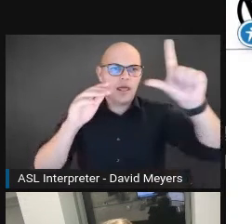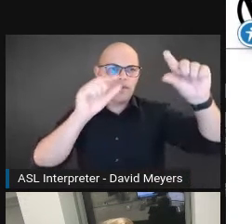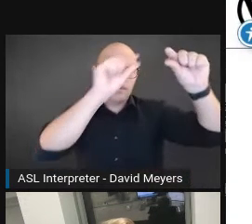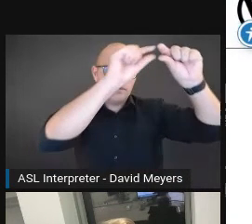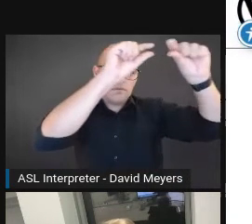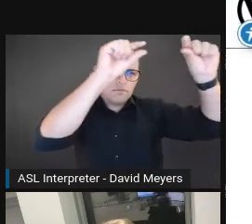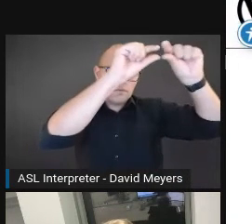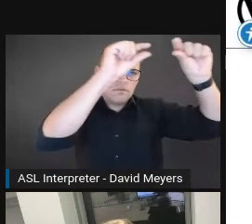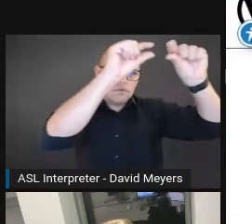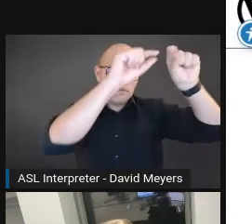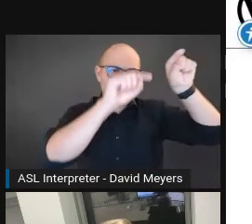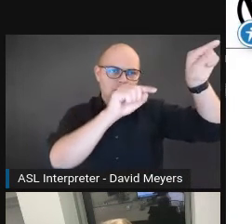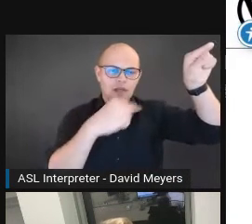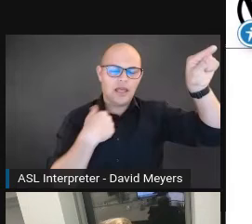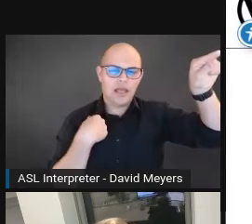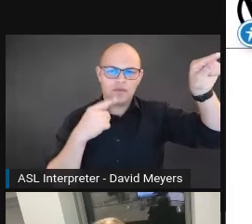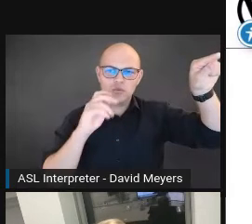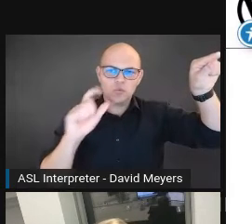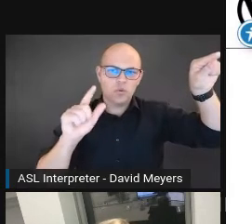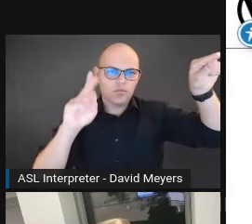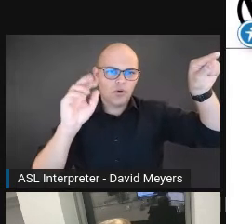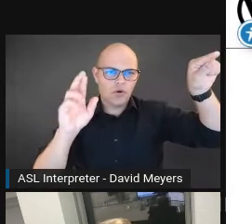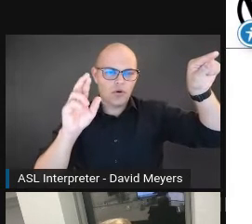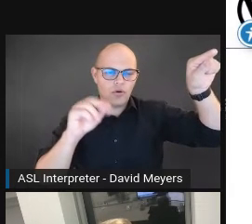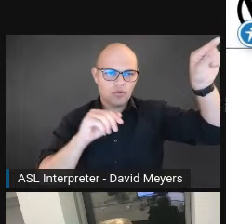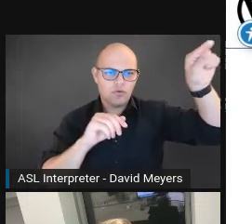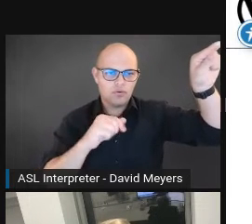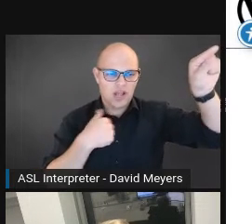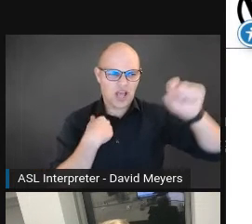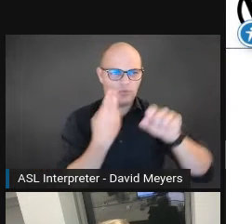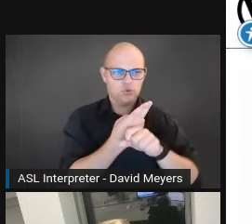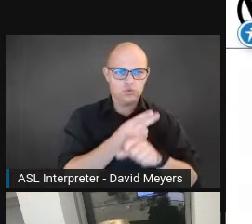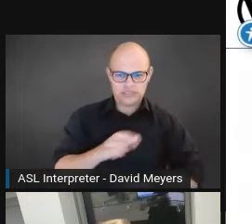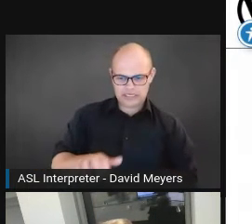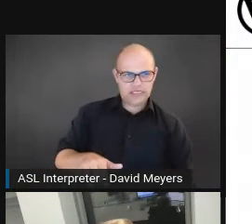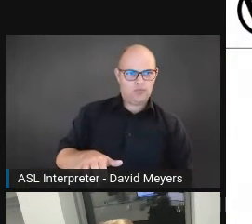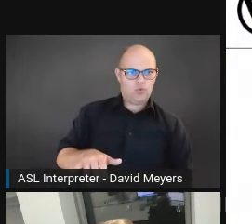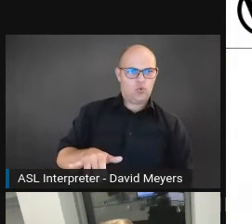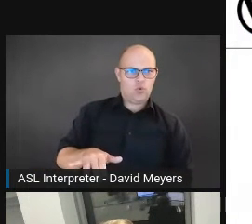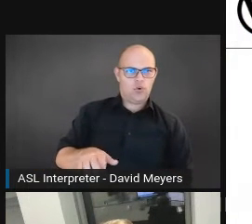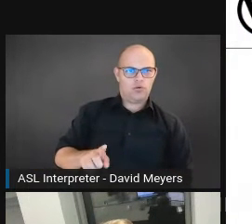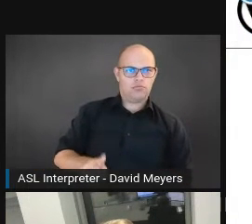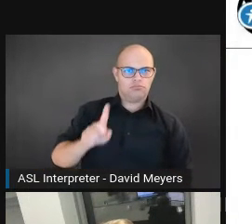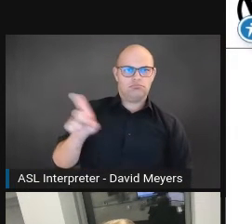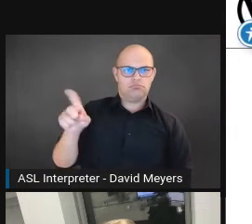I'm only using the keyboard to navigate the site. Let me refresh.